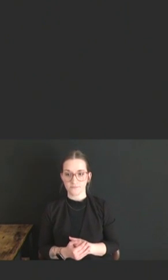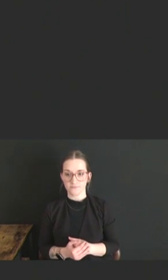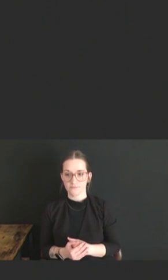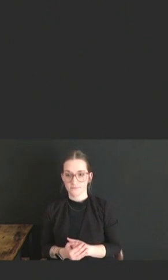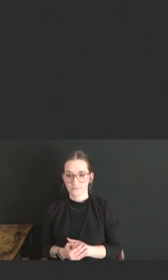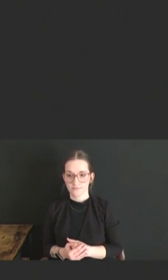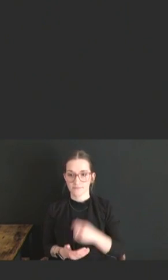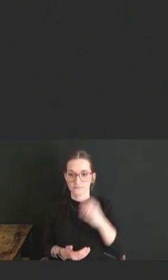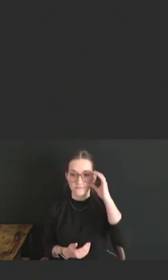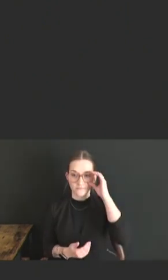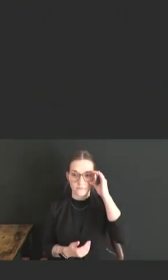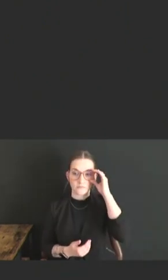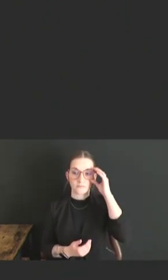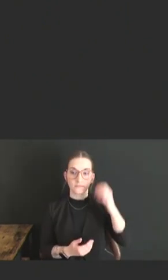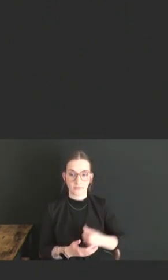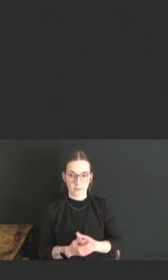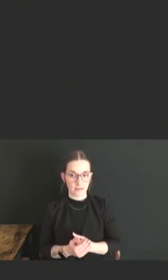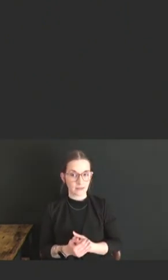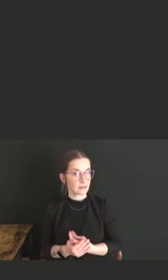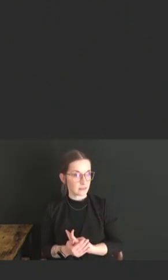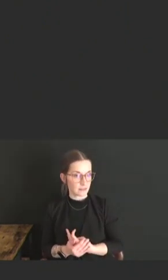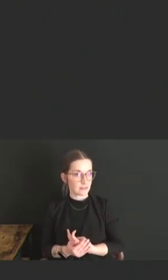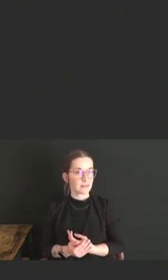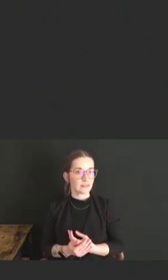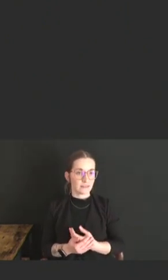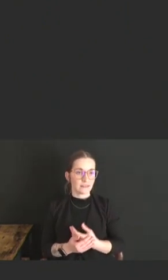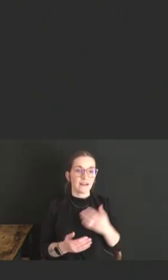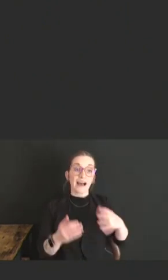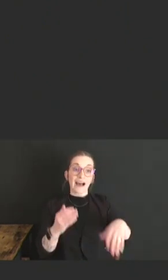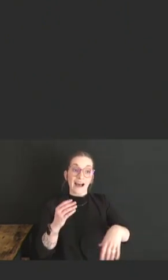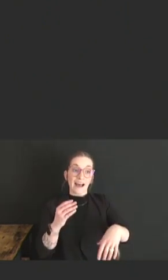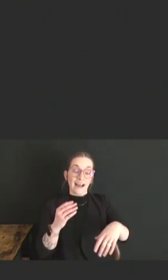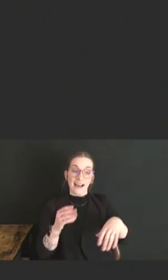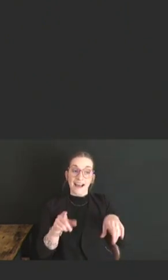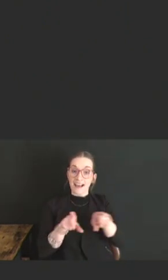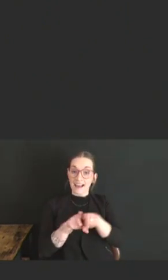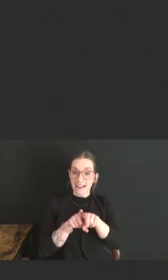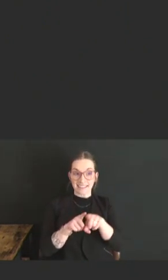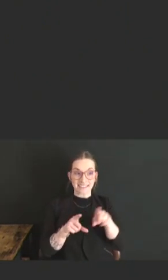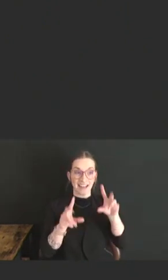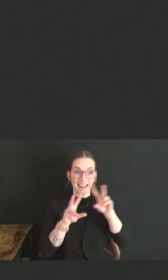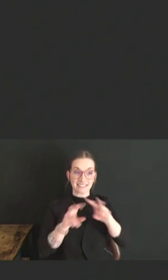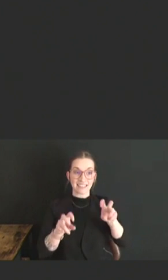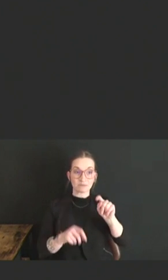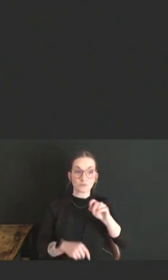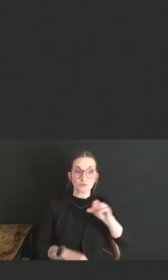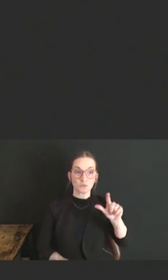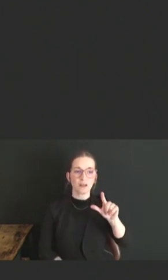Additionally, as an assessment tool, the EuroQol-5 Dimension-5 Level, or